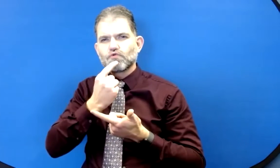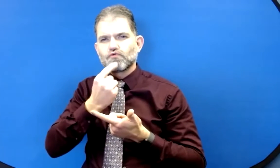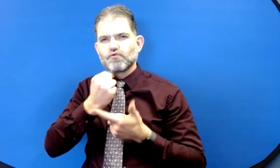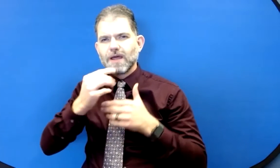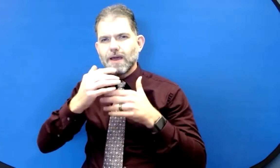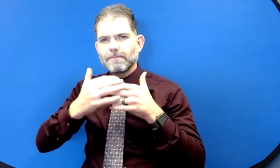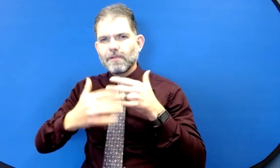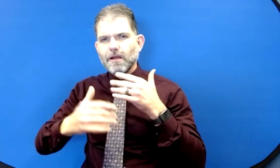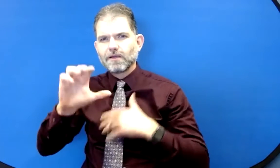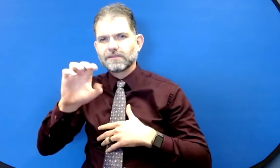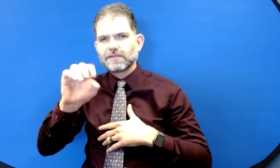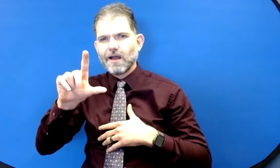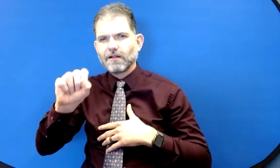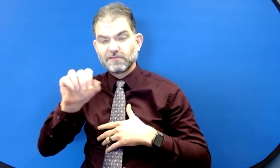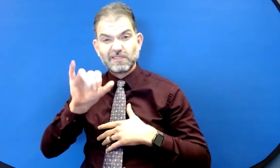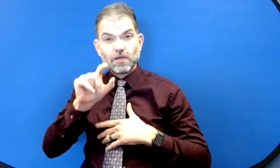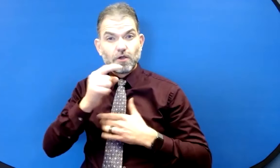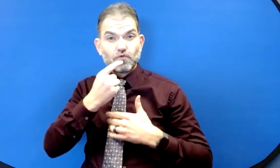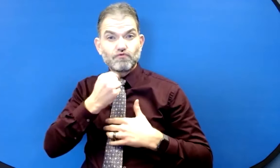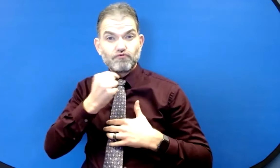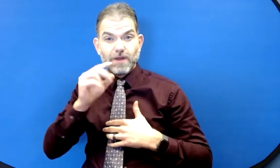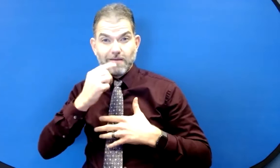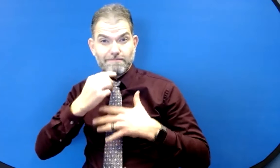ASL Interpreter: it stops Rbc. ASL Interpreter: Red blood cells.